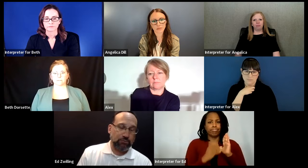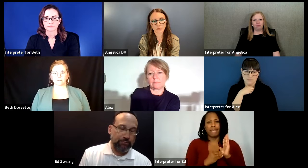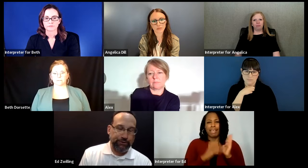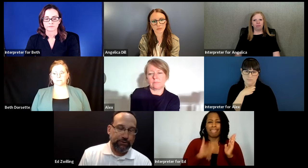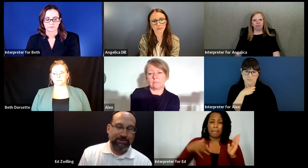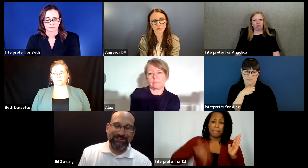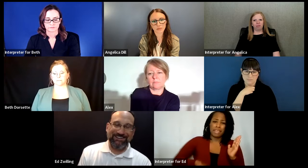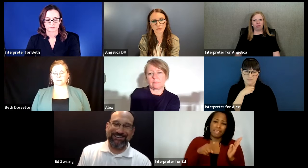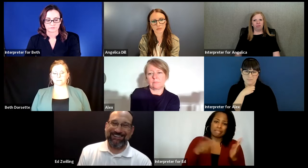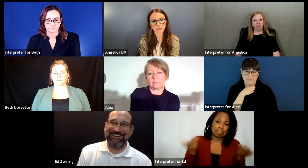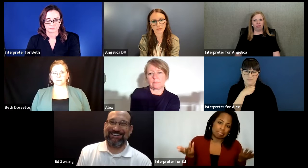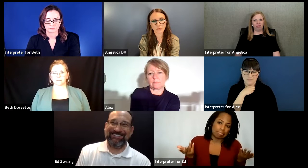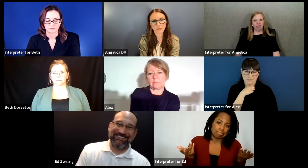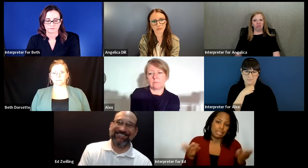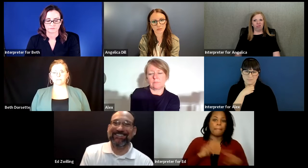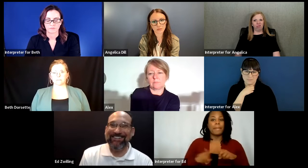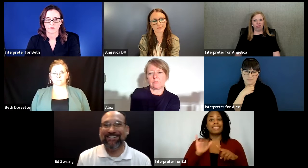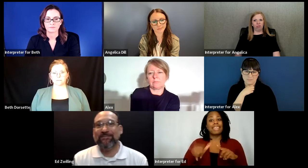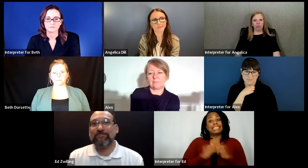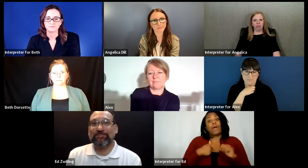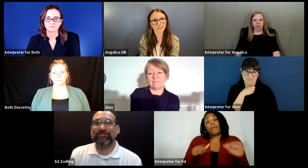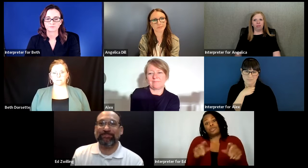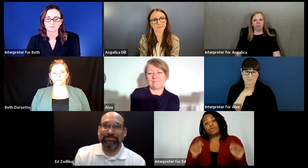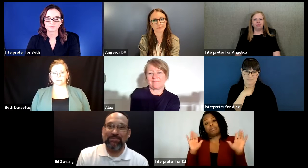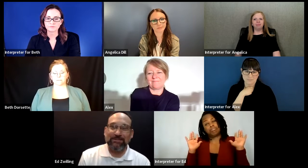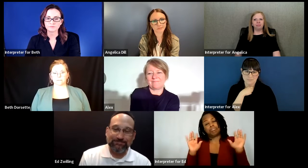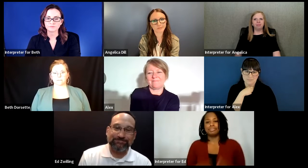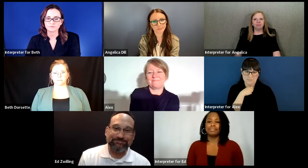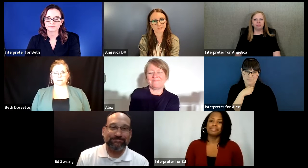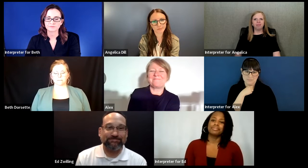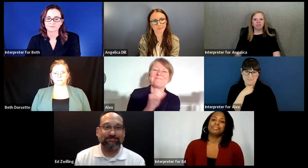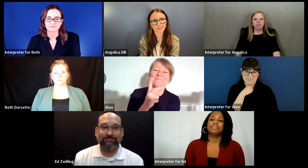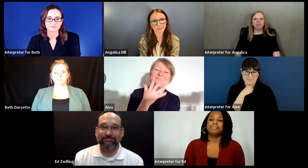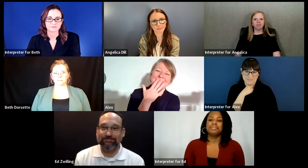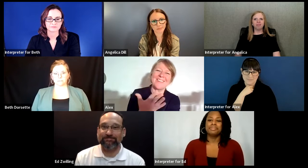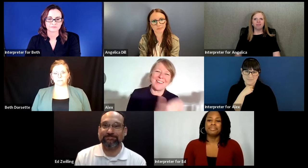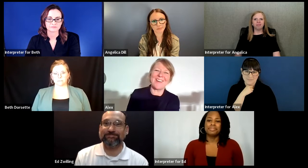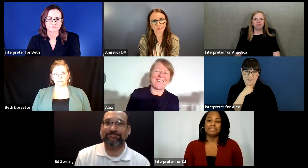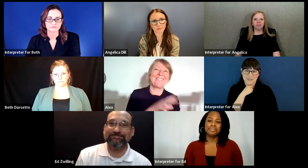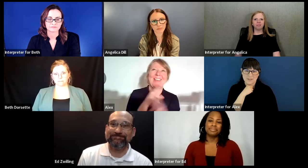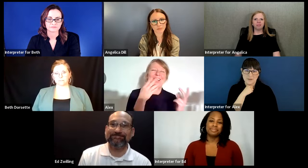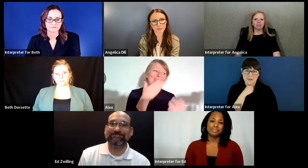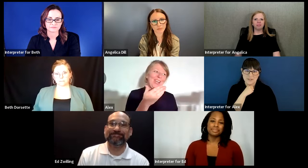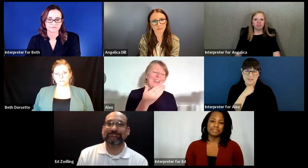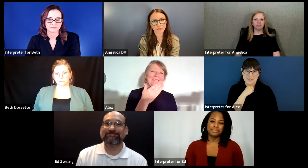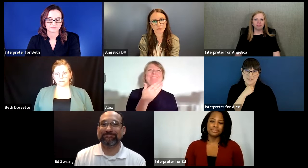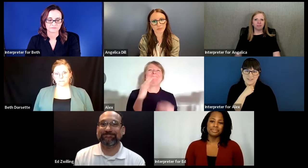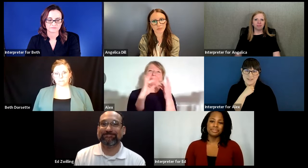But that's the way I would do it. (Chuckles). You're muted.